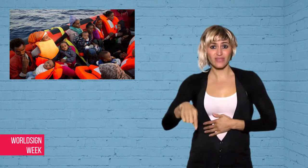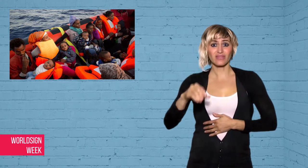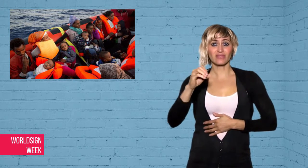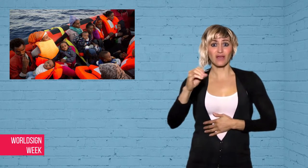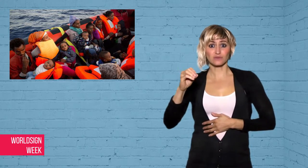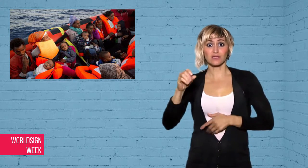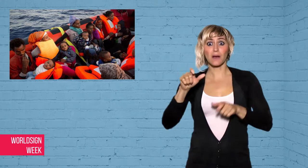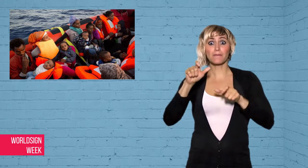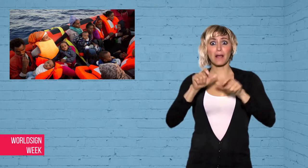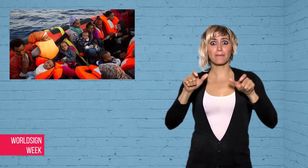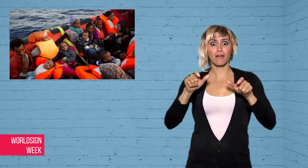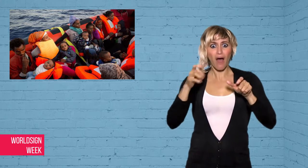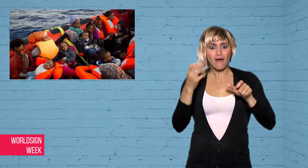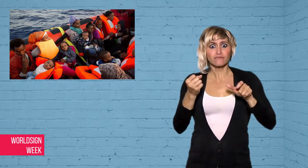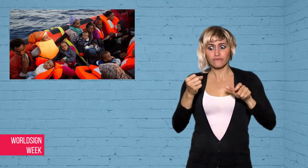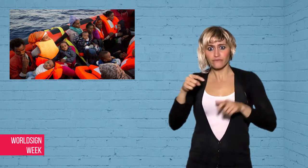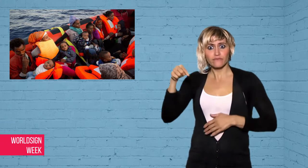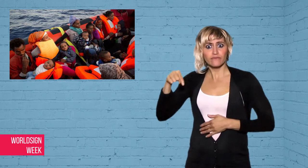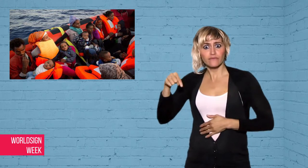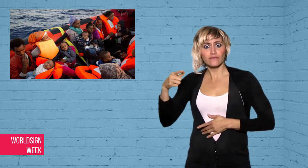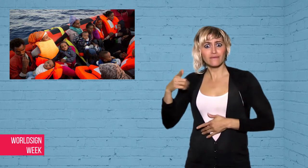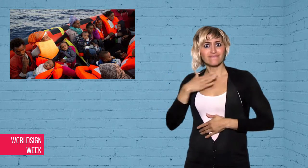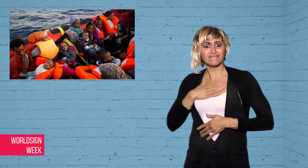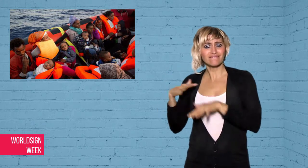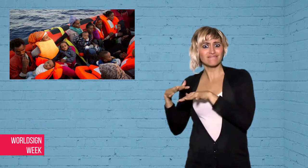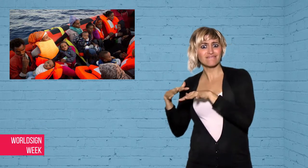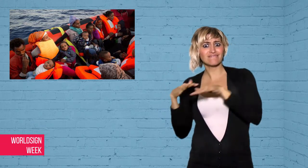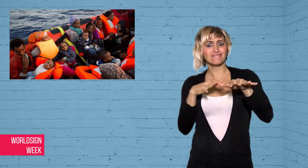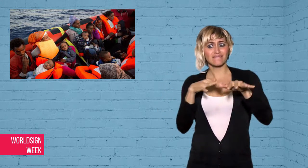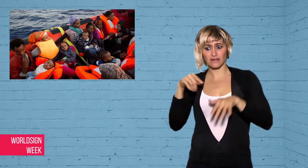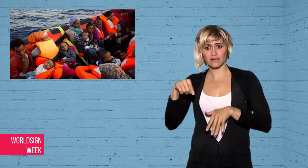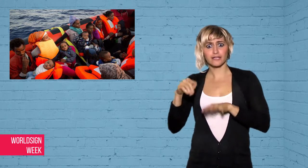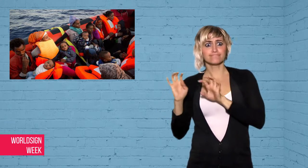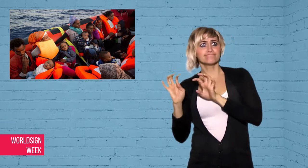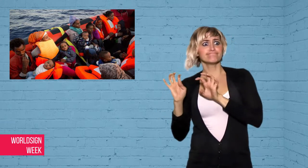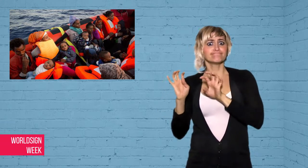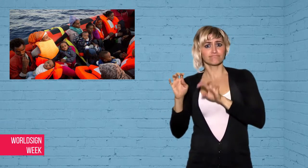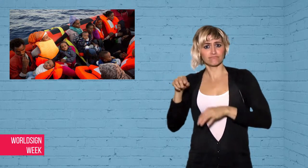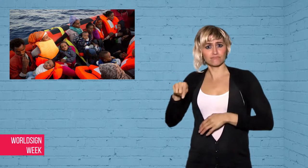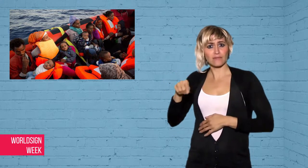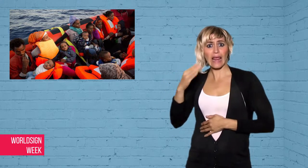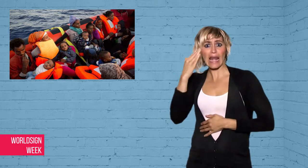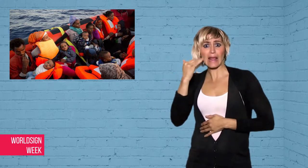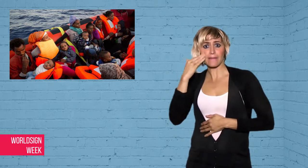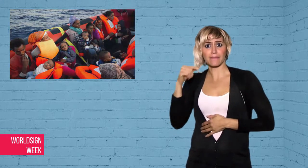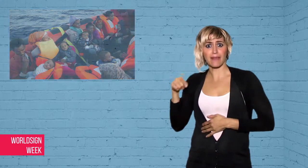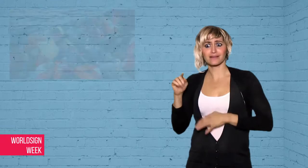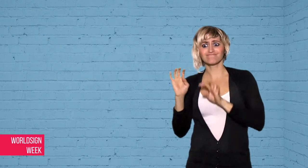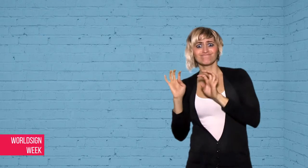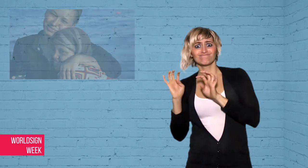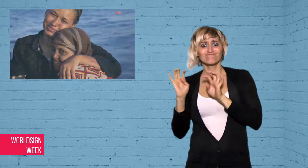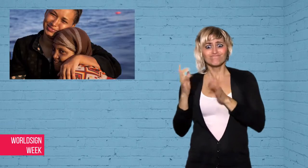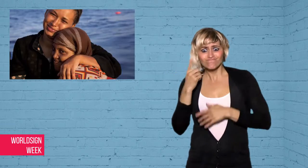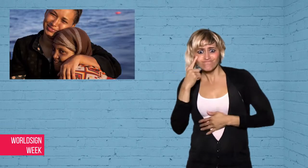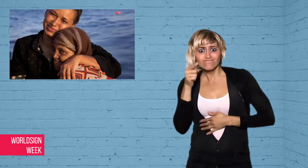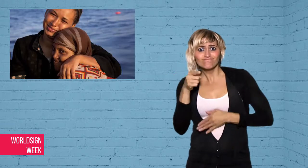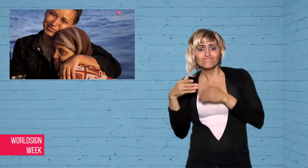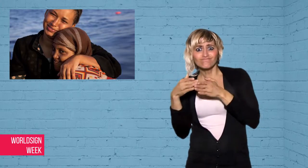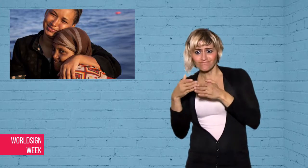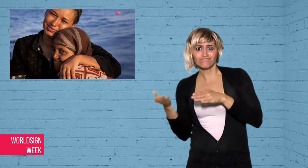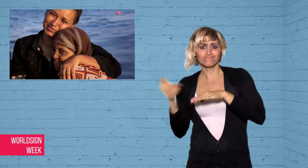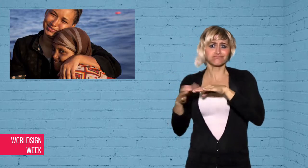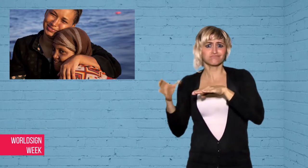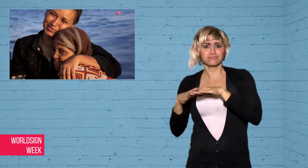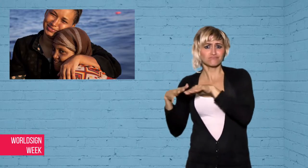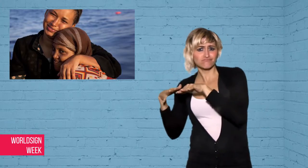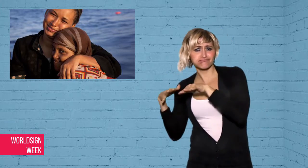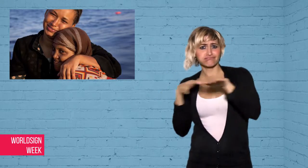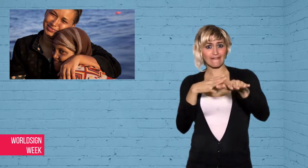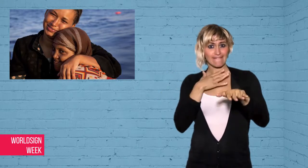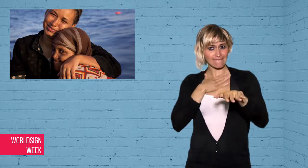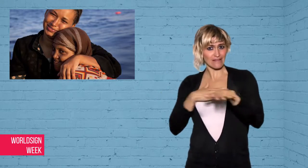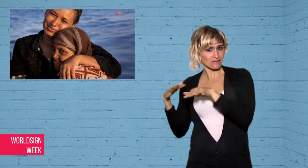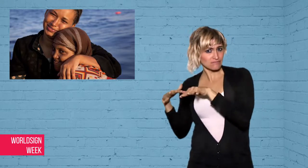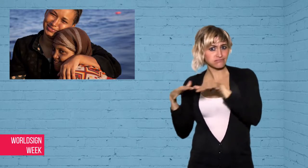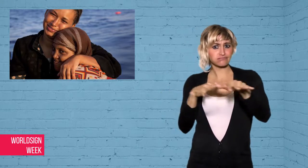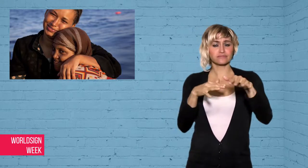IOM says there are 275,000 more refugees in